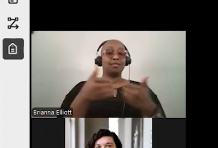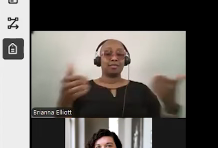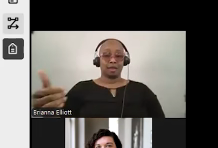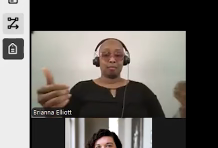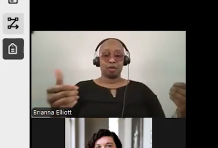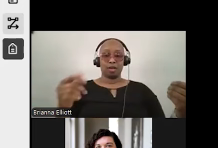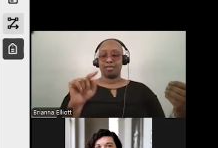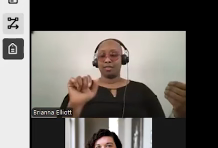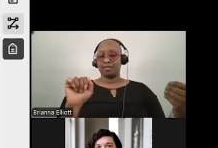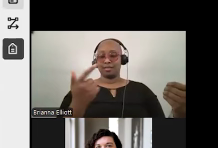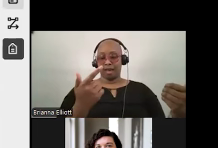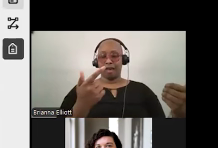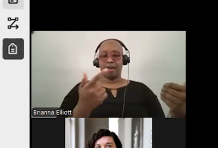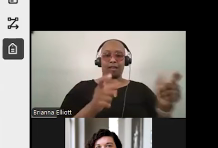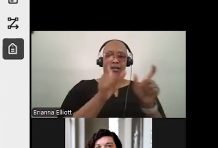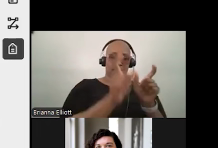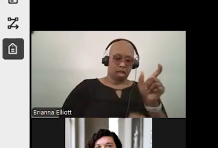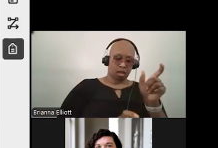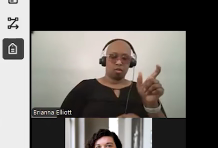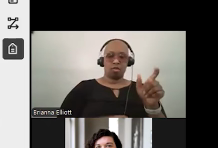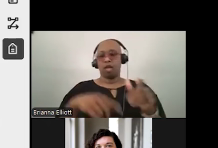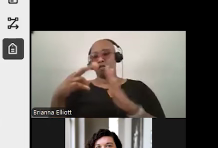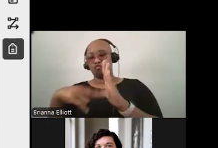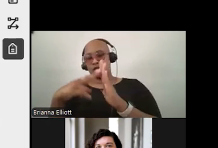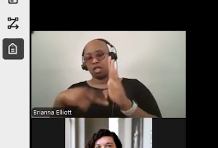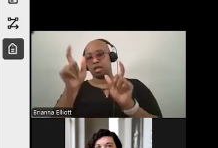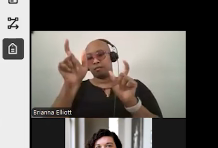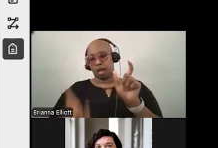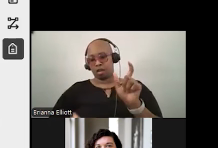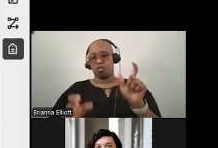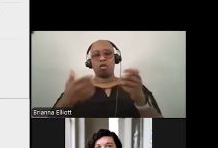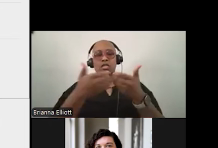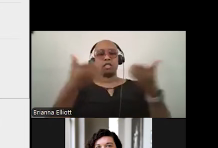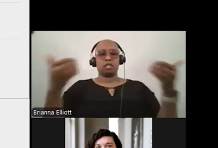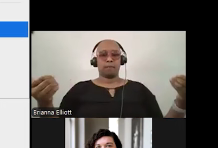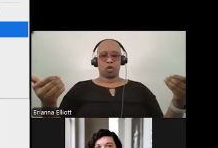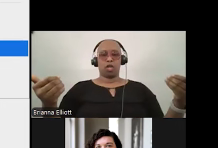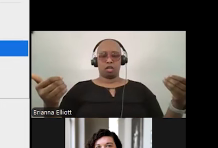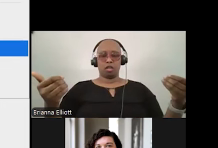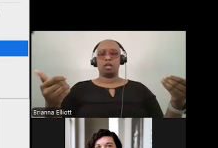and the reading order panel separate pieces. If I go back to our accessibility checker and I want